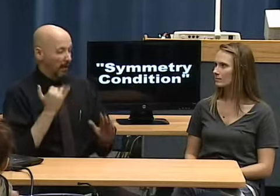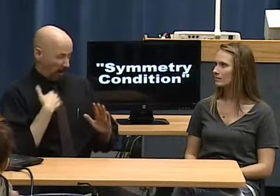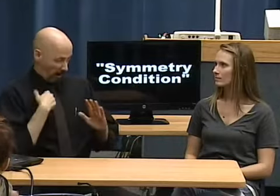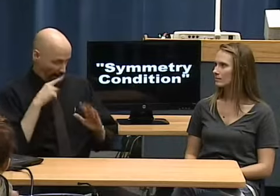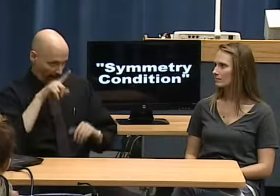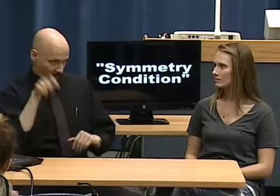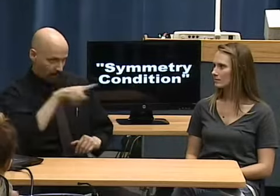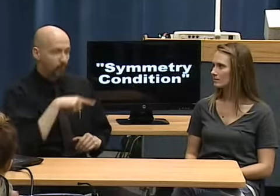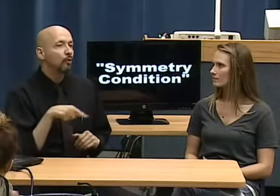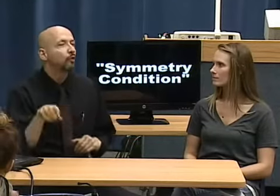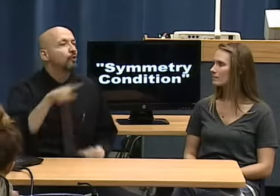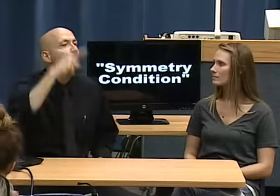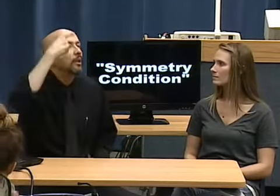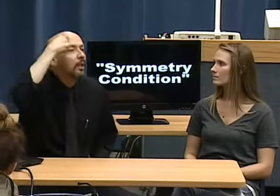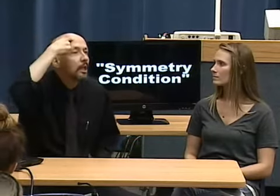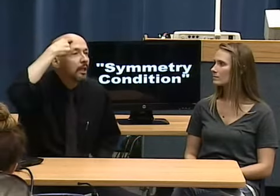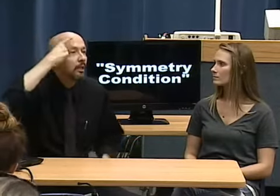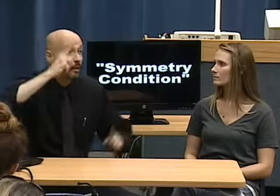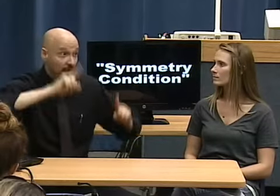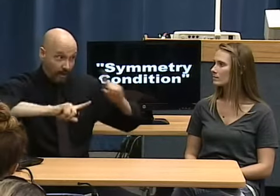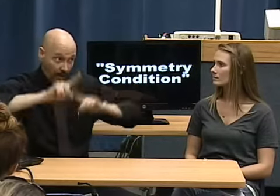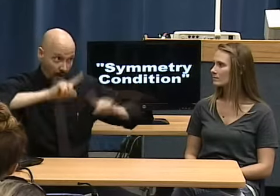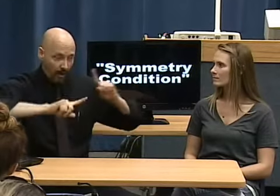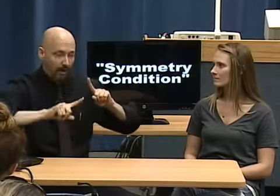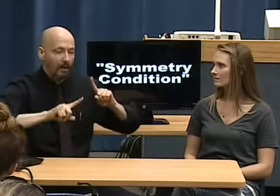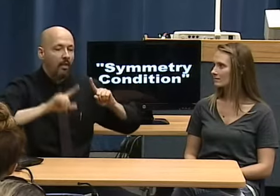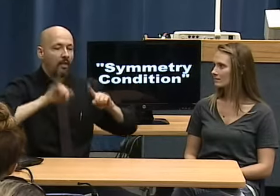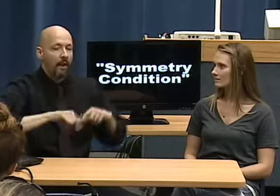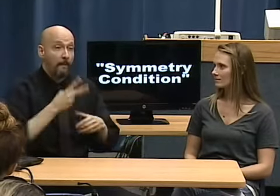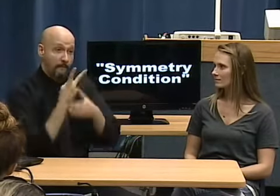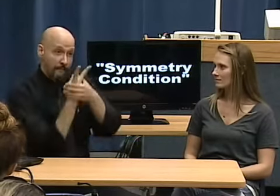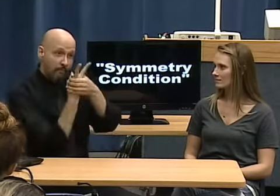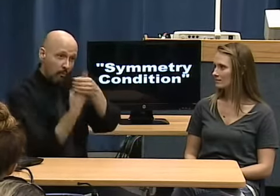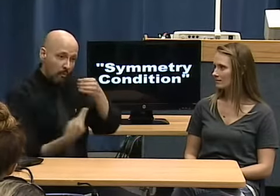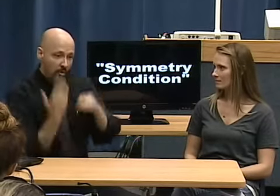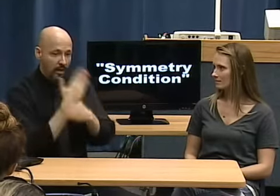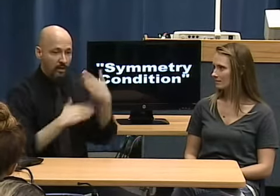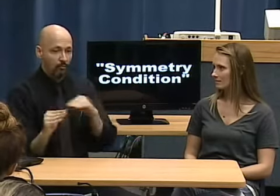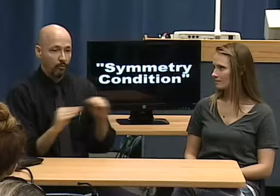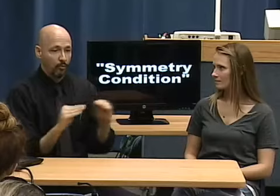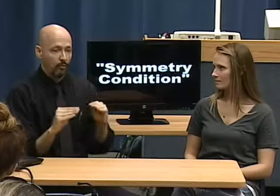I have a question for you all. Think of a sign where both hands move